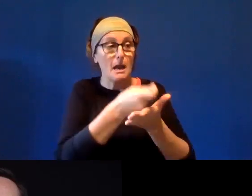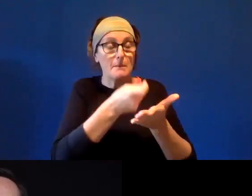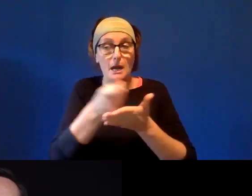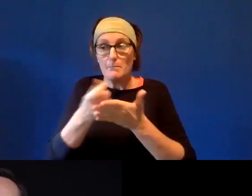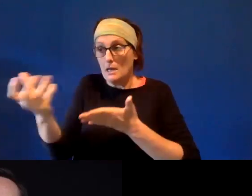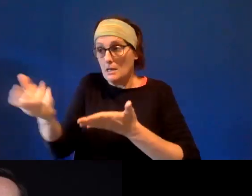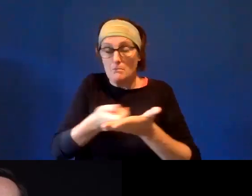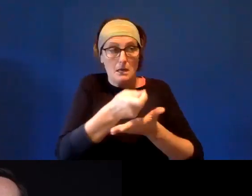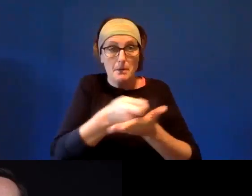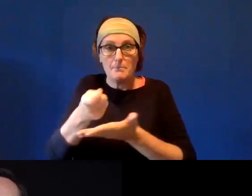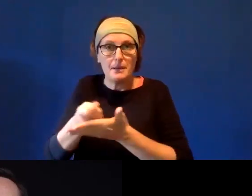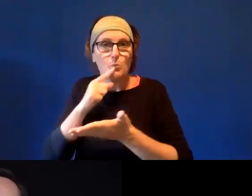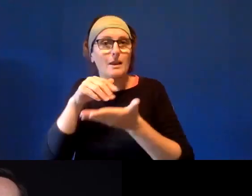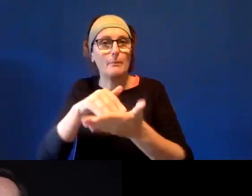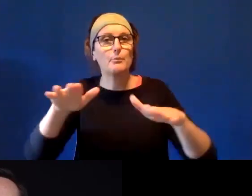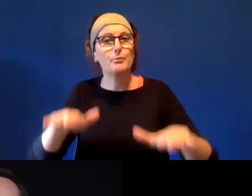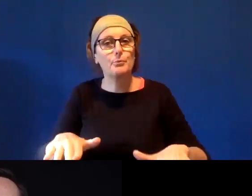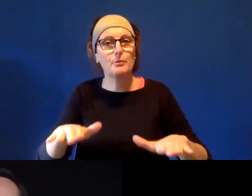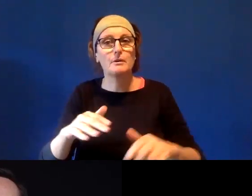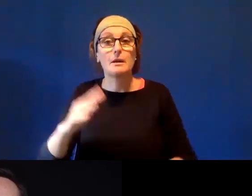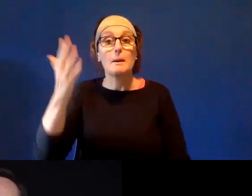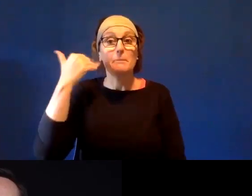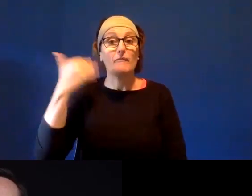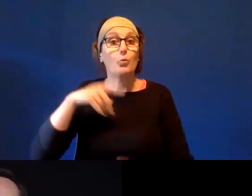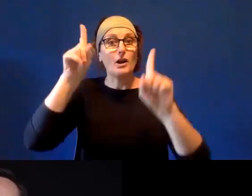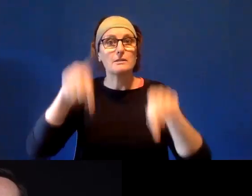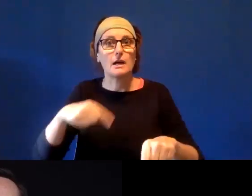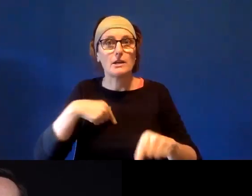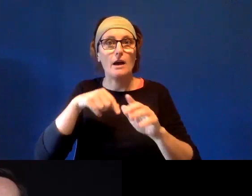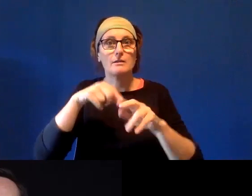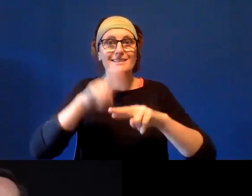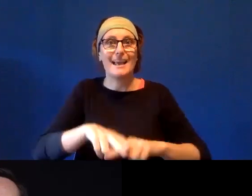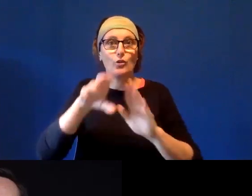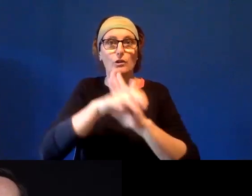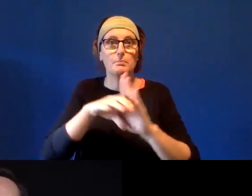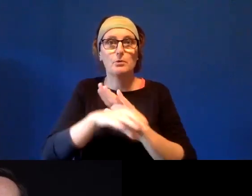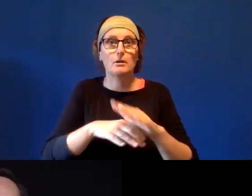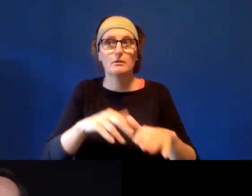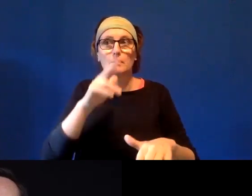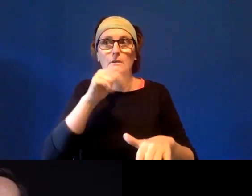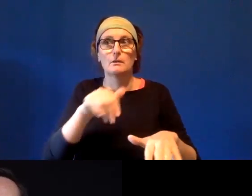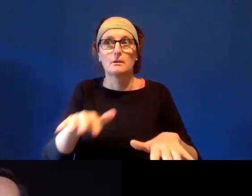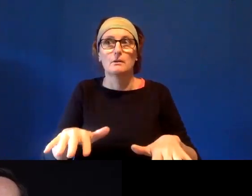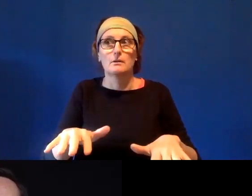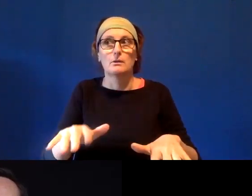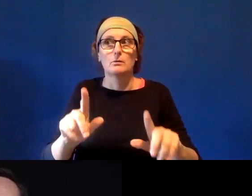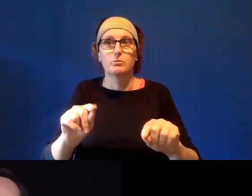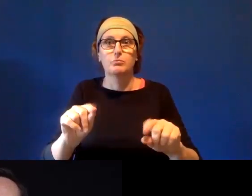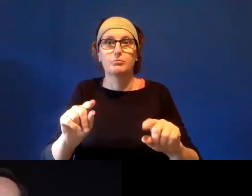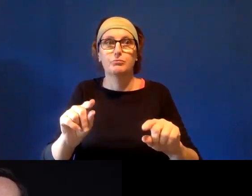When I first started this, I just sat at the computer and went, "Oh, no." Then I realised I needed to write myself a list and work through them.